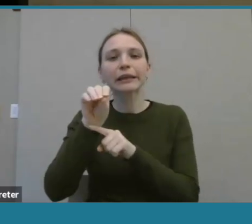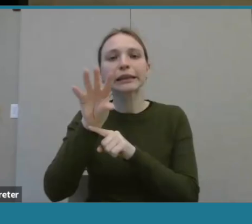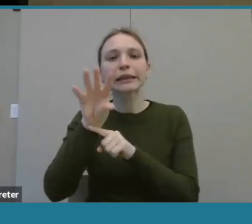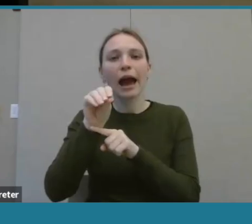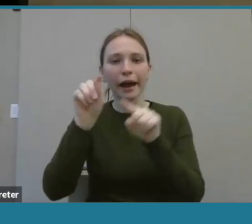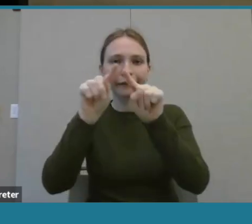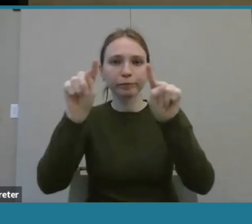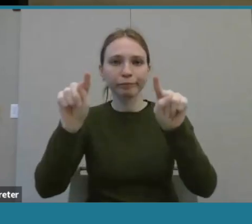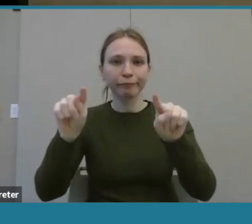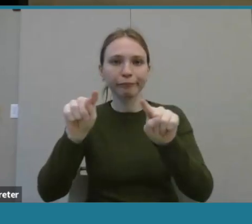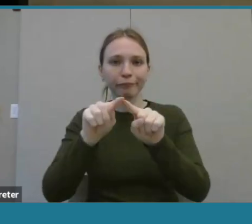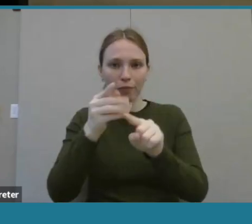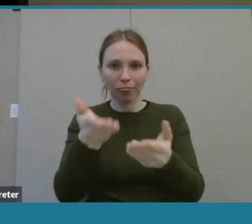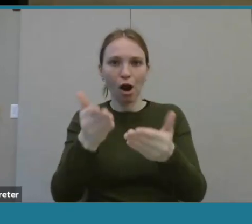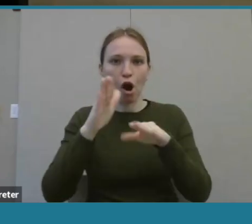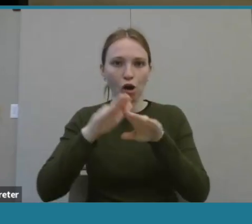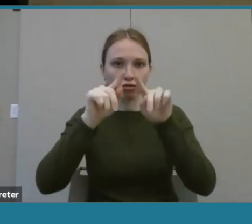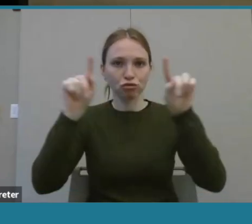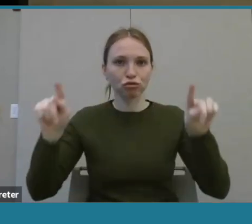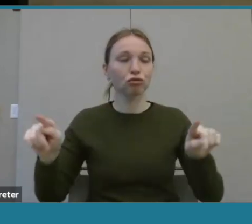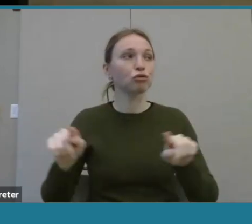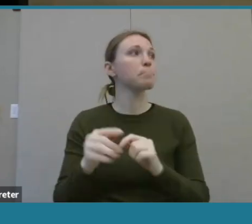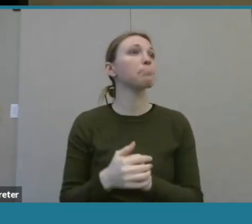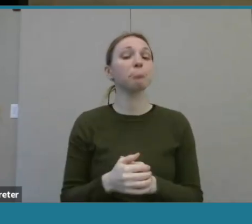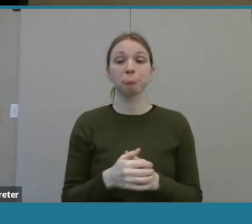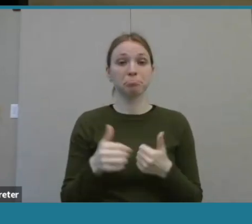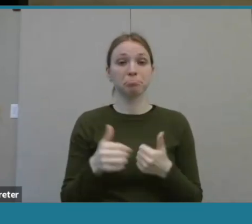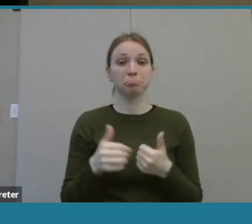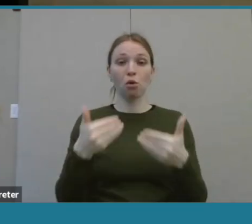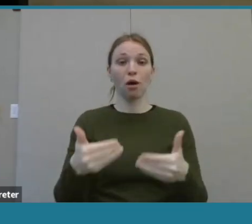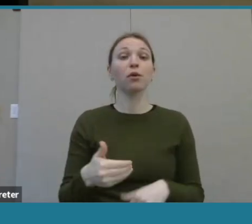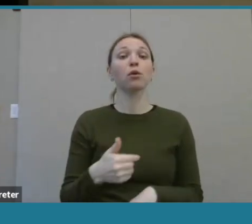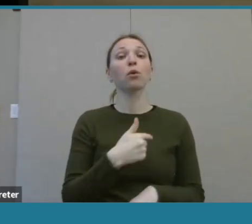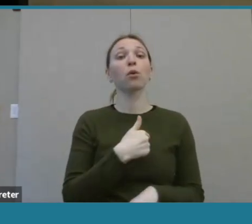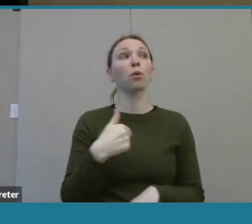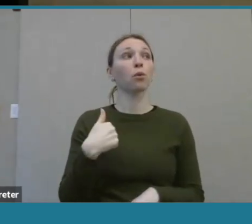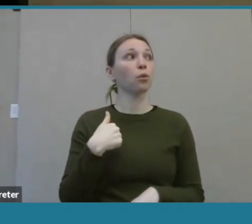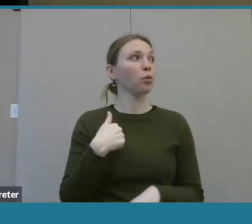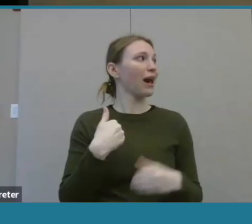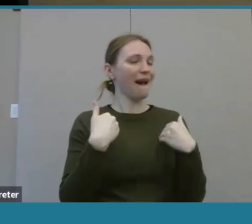that is currently on the screen. Go for it. And we've got them sitting over there.